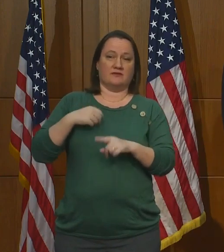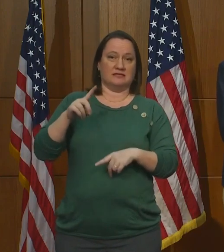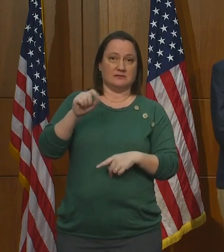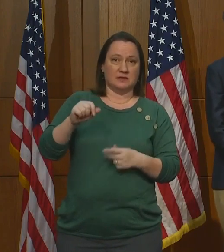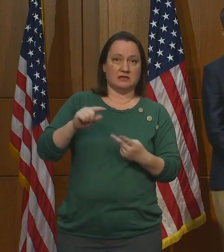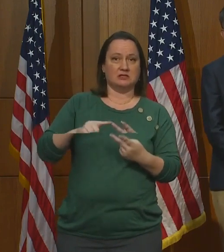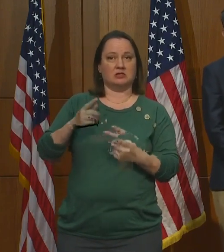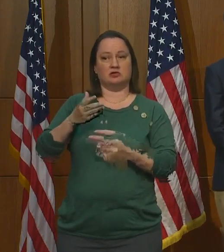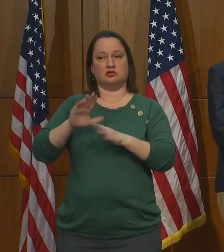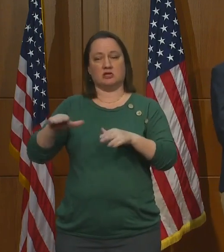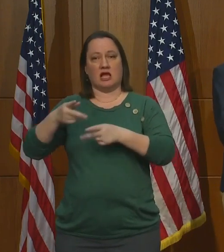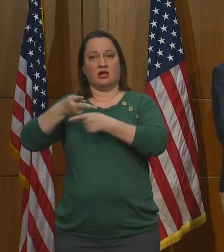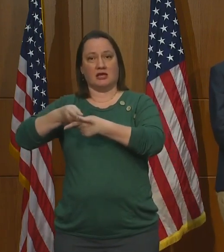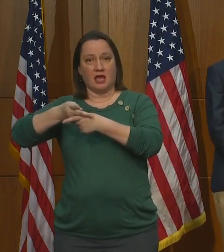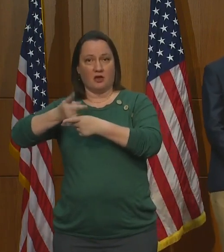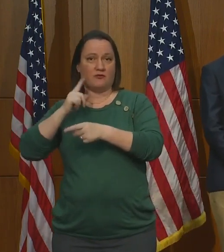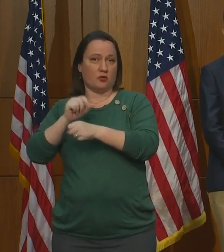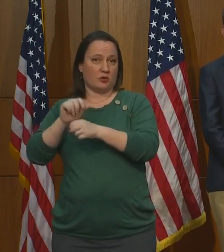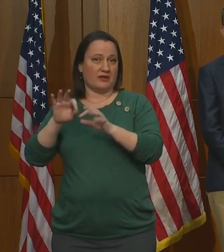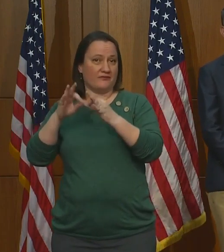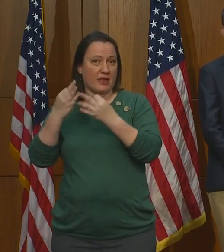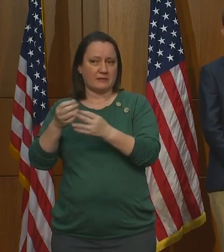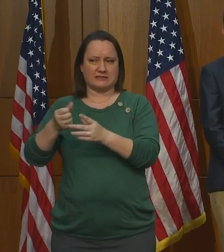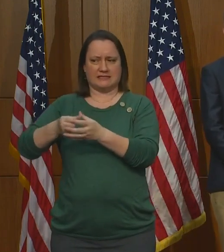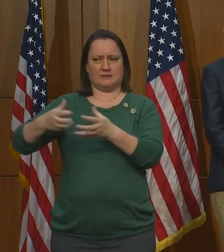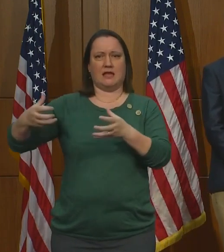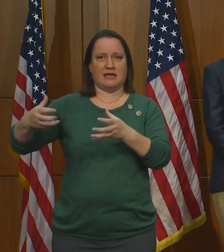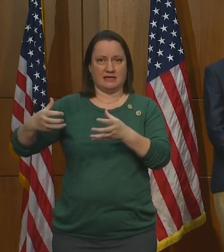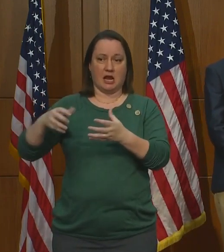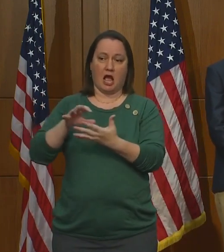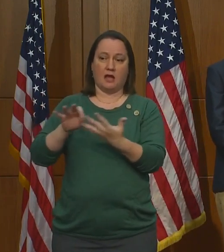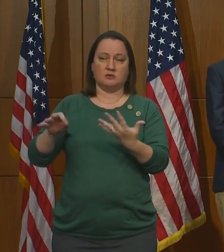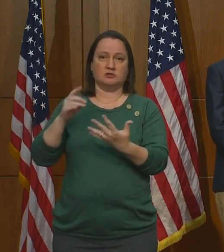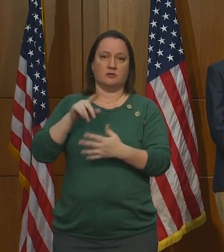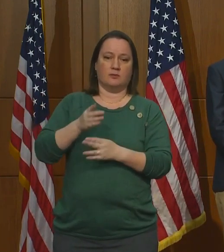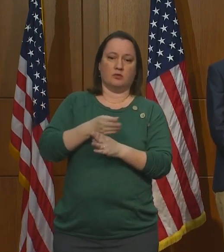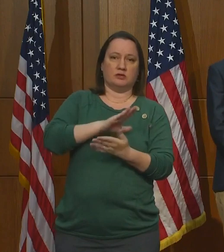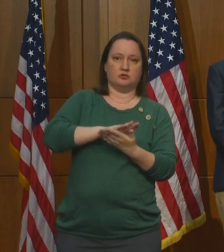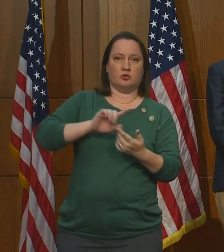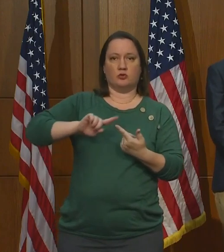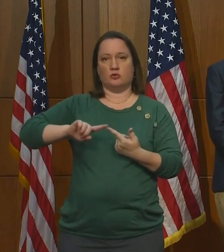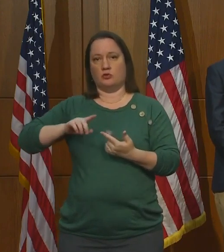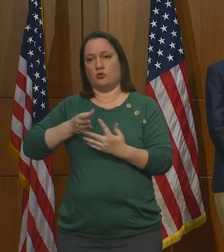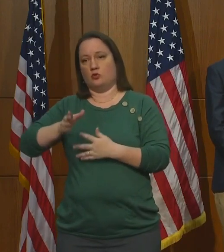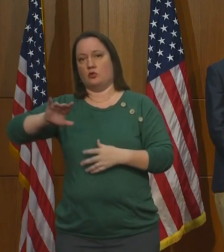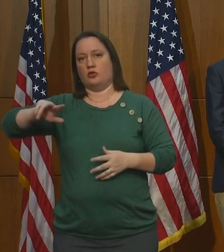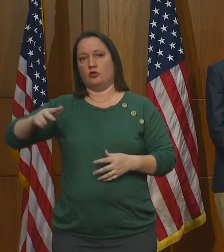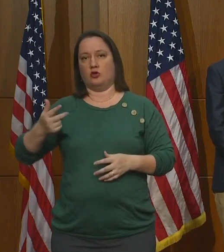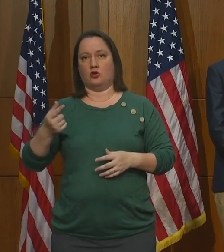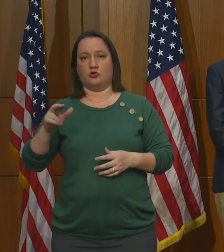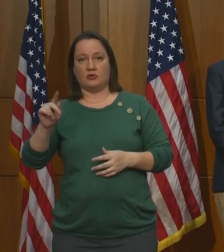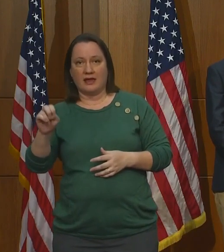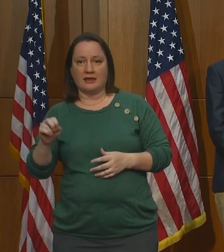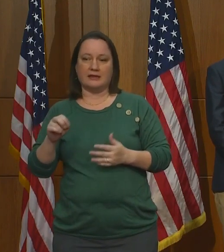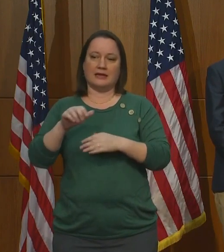THE PROGRAM'S FOR STUDENTS WITH DISABILITIES AT CHOPPER WORKING